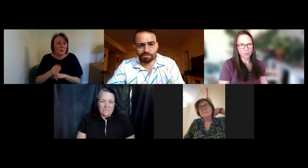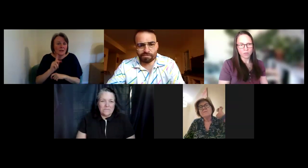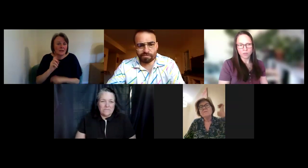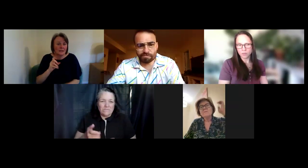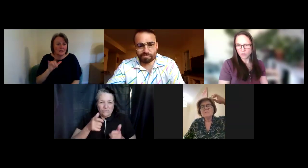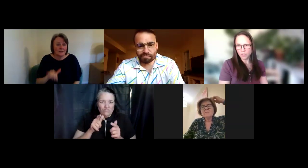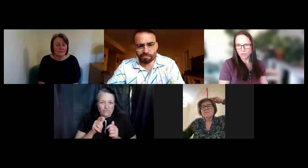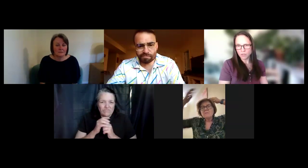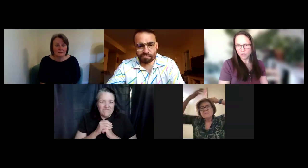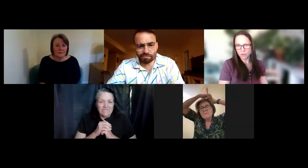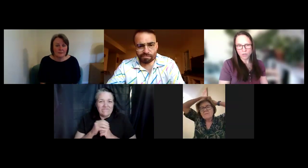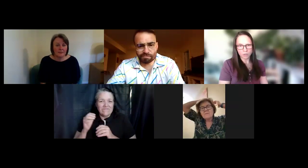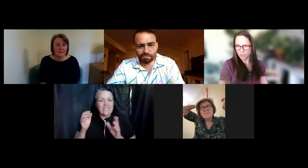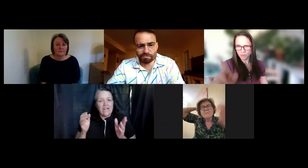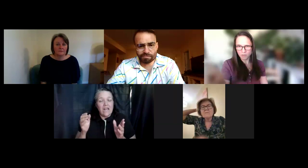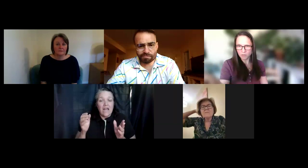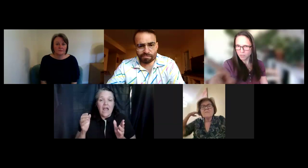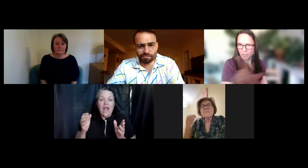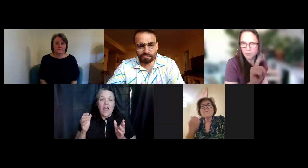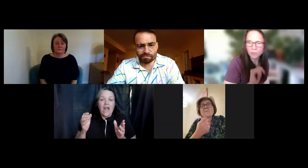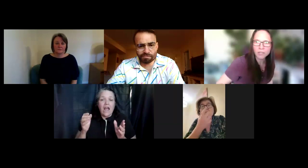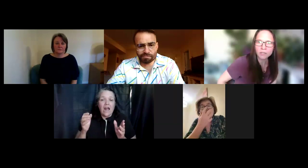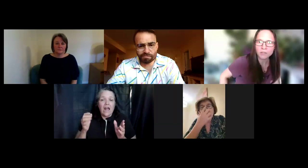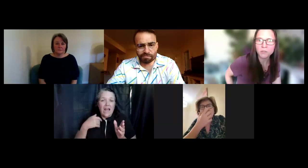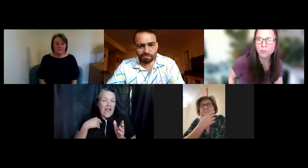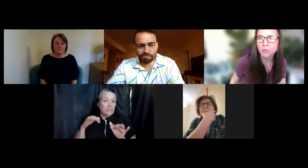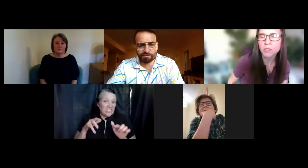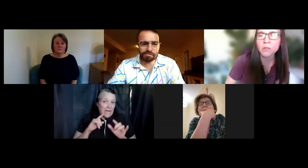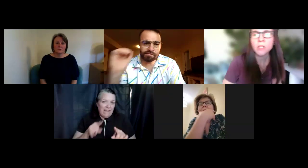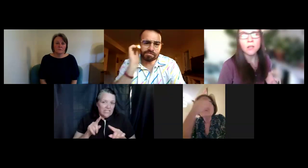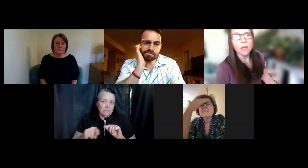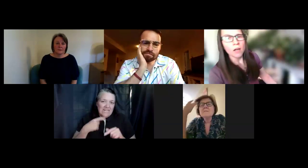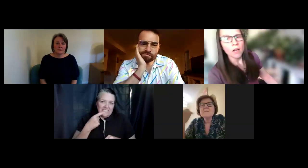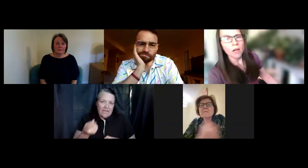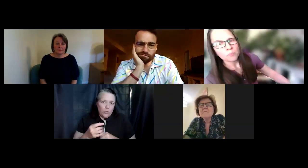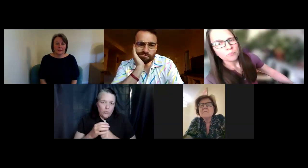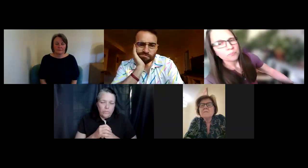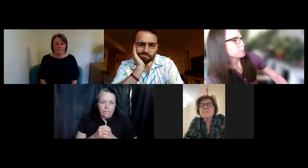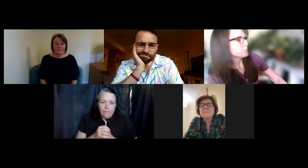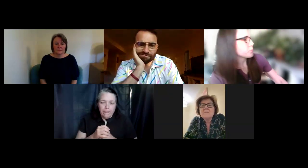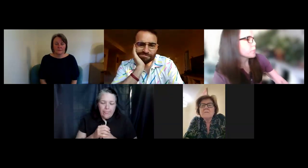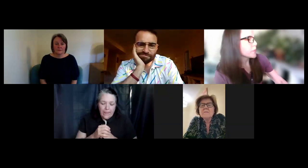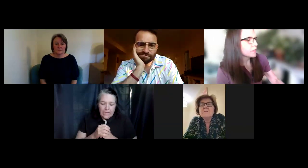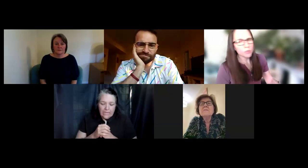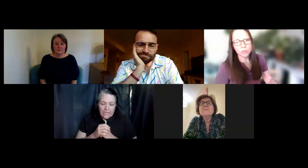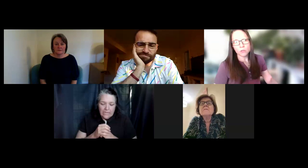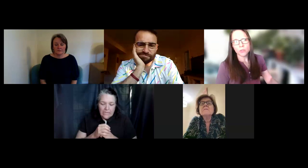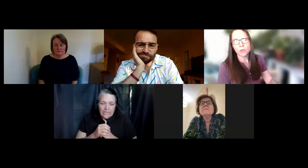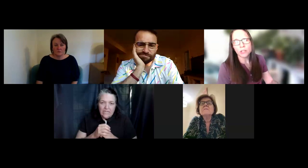So I was going to type that but I can also speak to it. So there was no